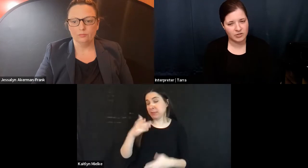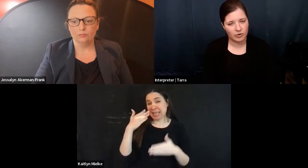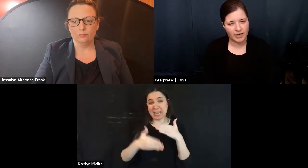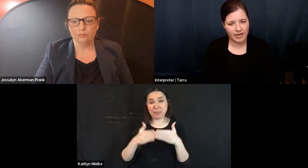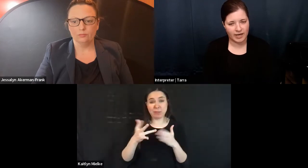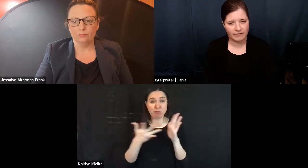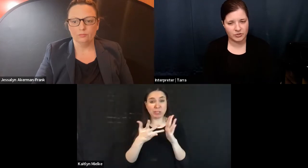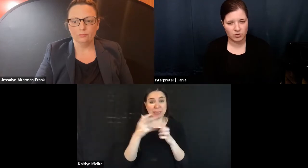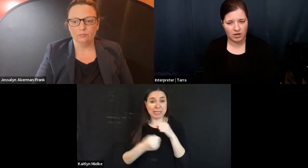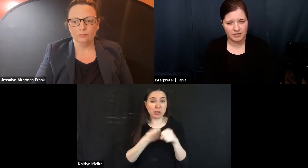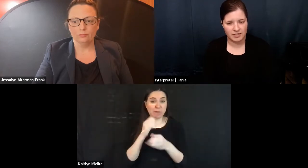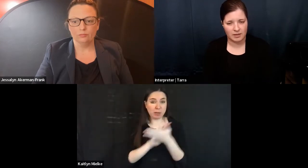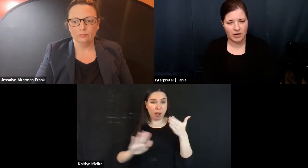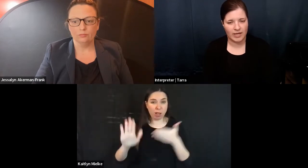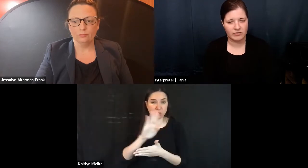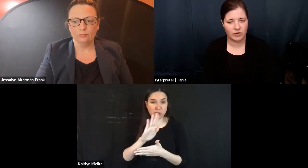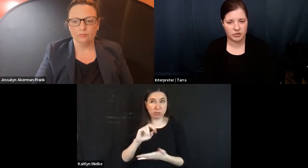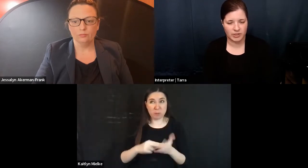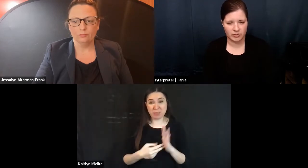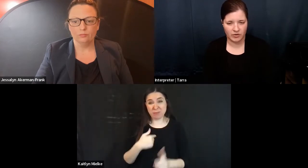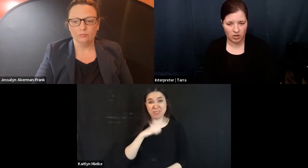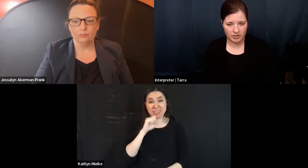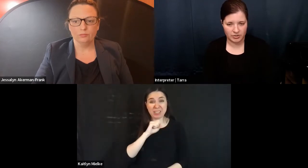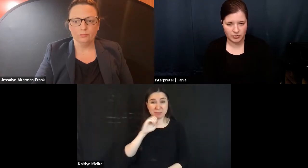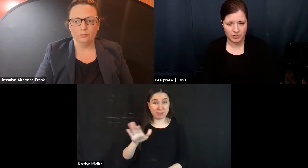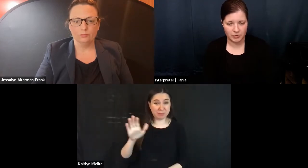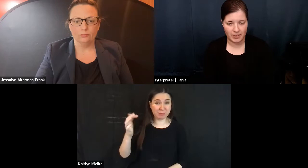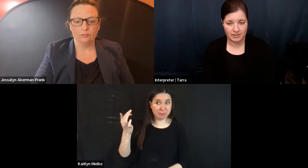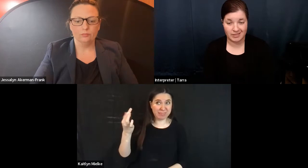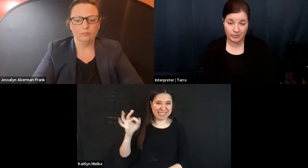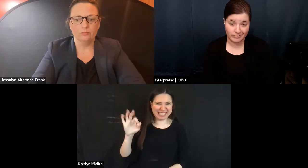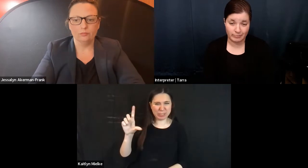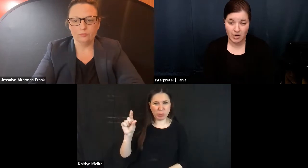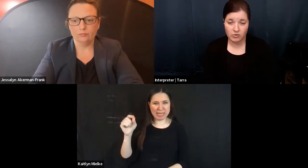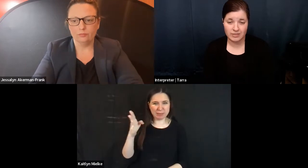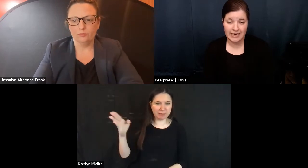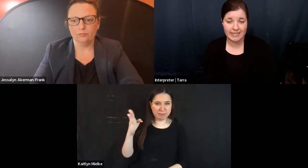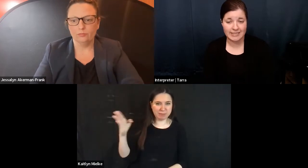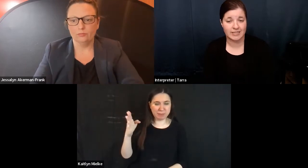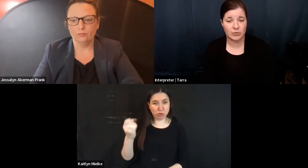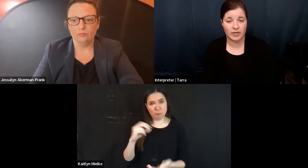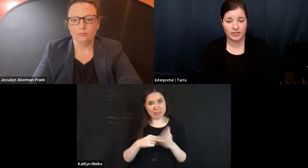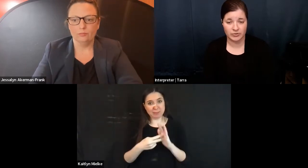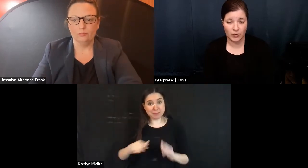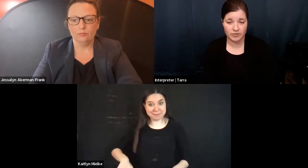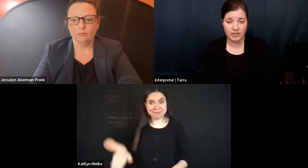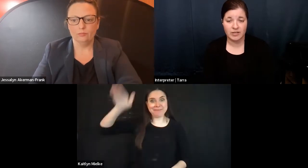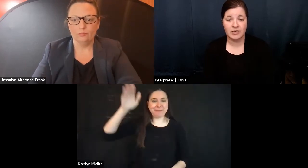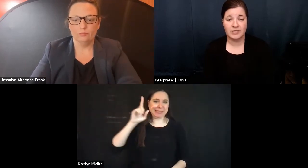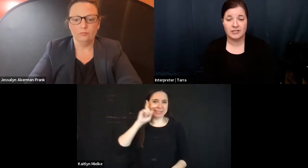I was born deaf.